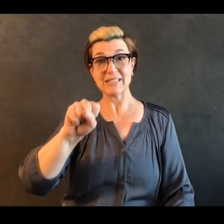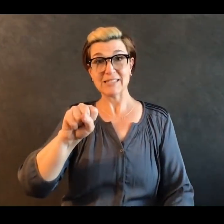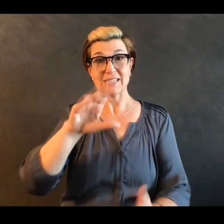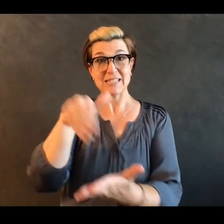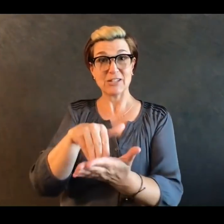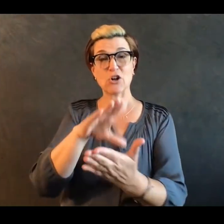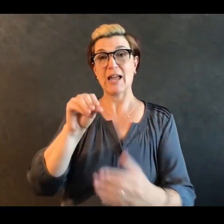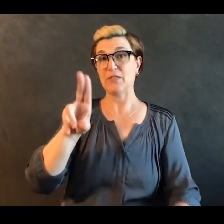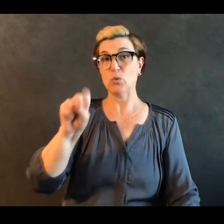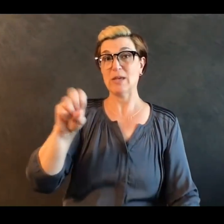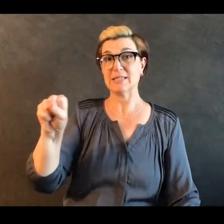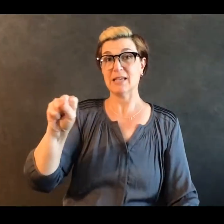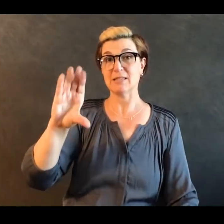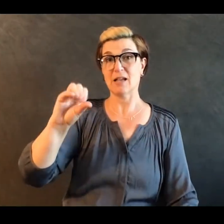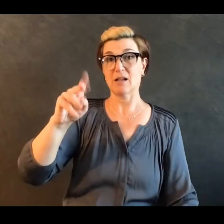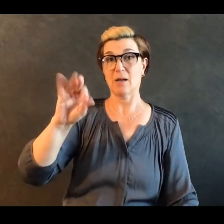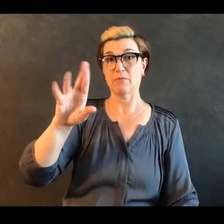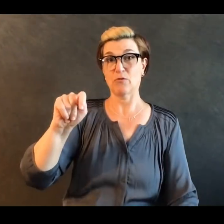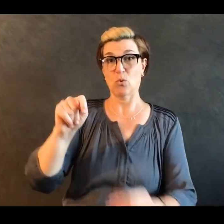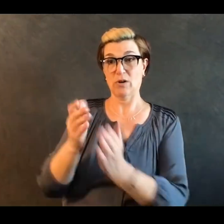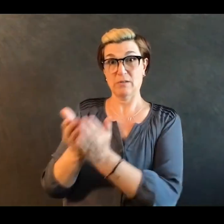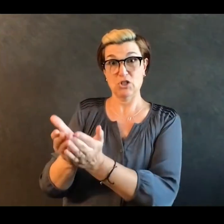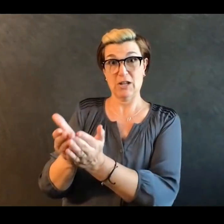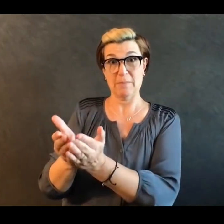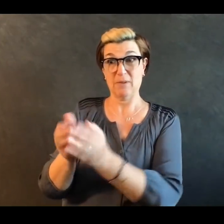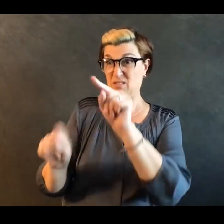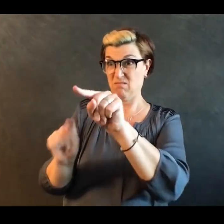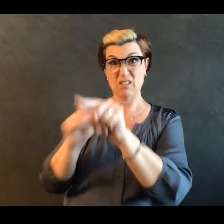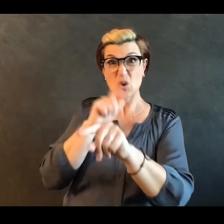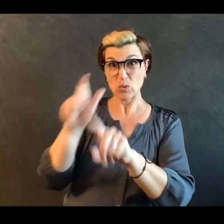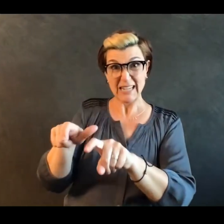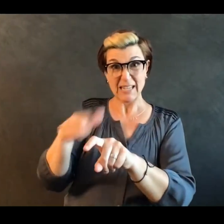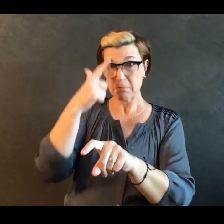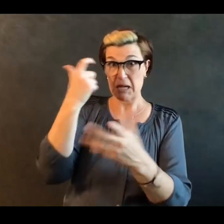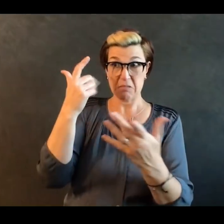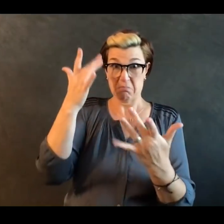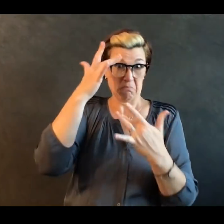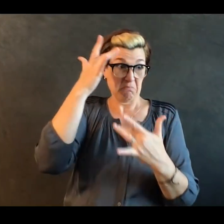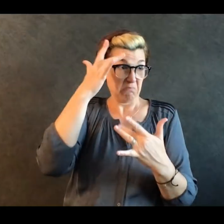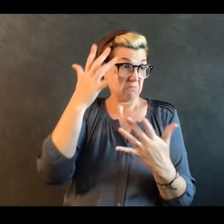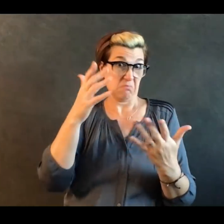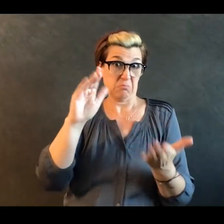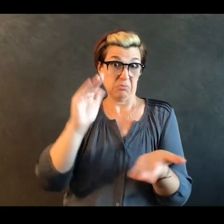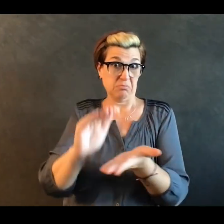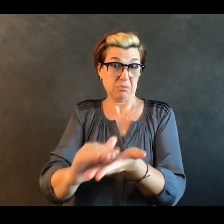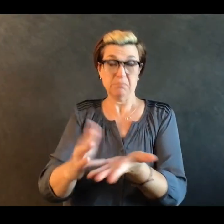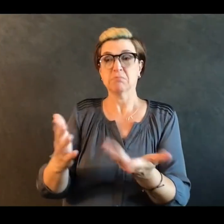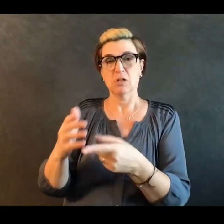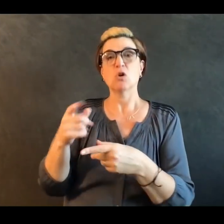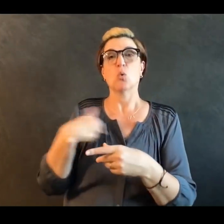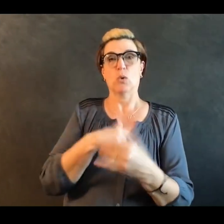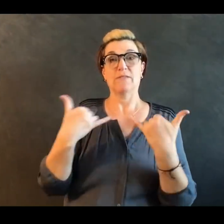president's direction we have deployed doctors and nurses from those two facilities two hospitals in fact the president and I were just speaking to